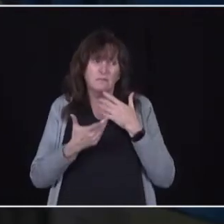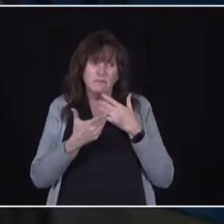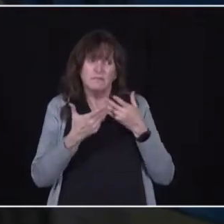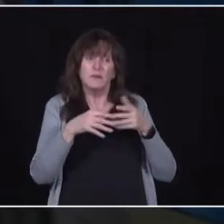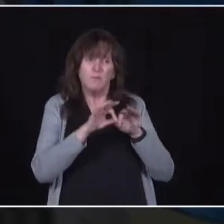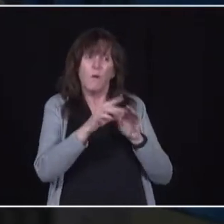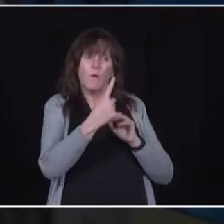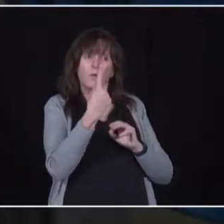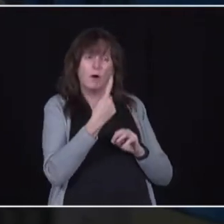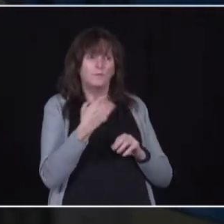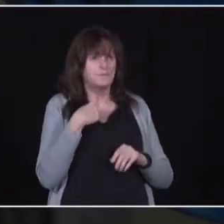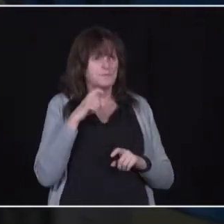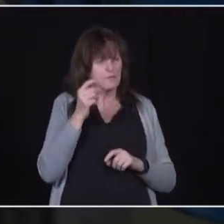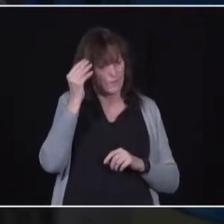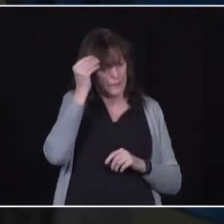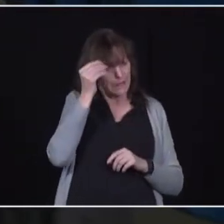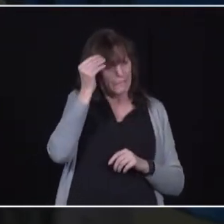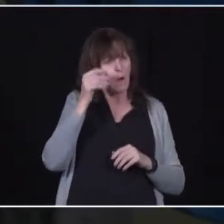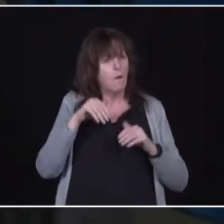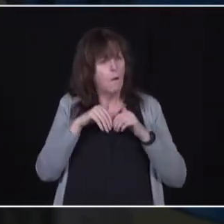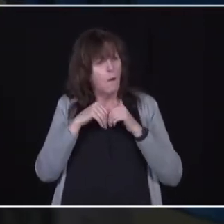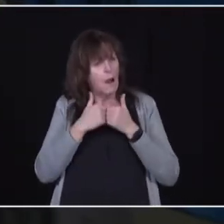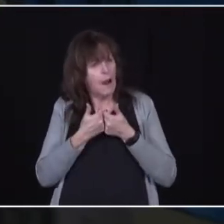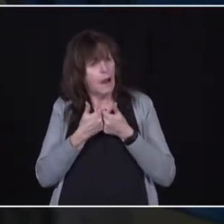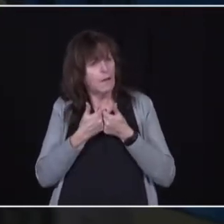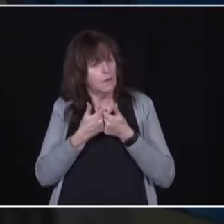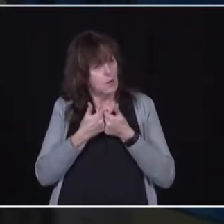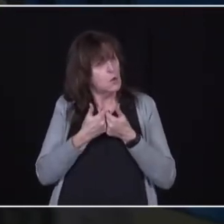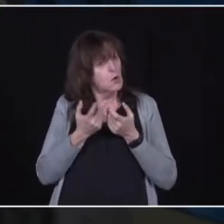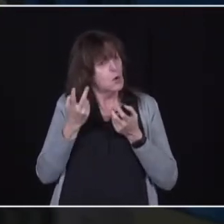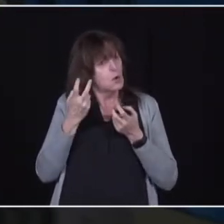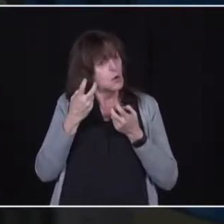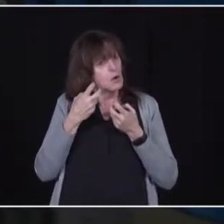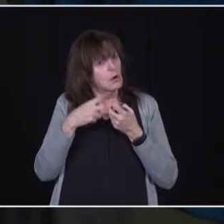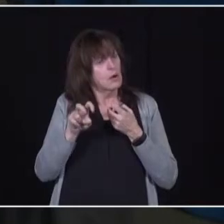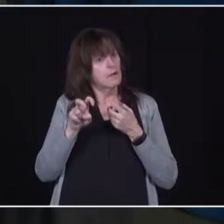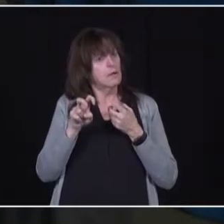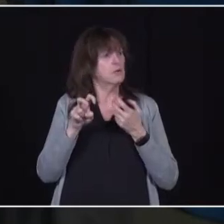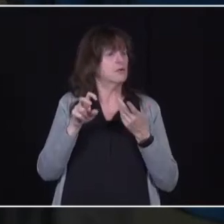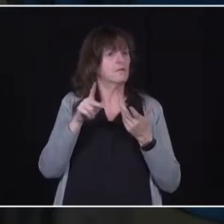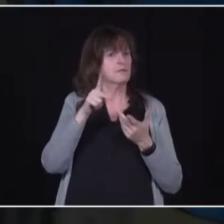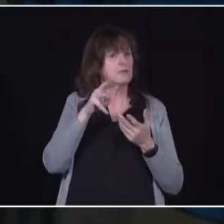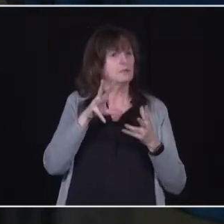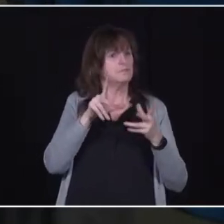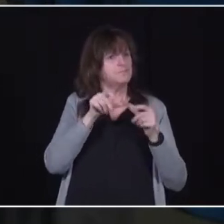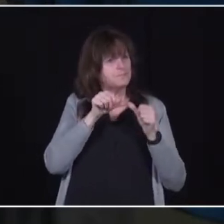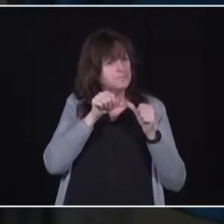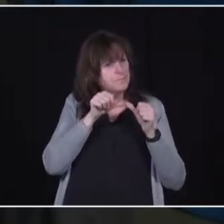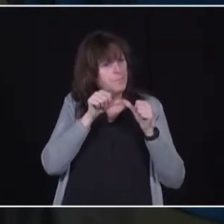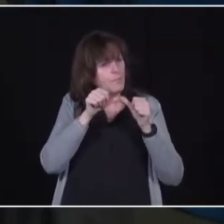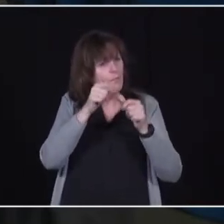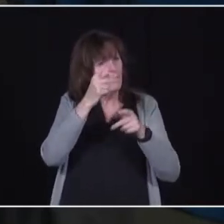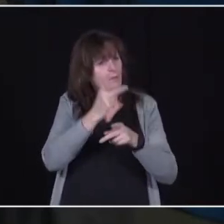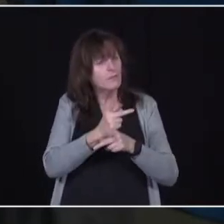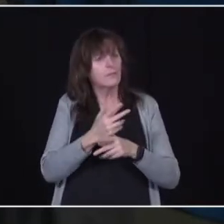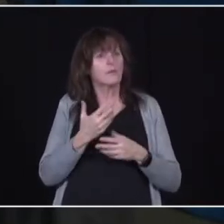Is an important question. When you look at difficulty of retaining PSW's, over the years, half the class